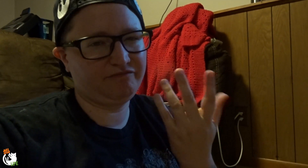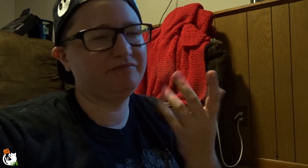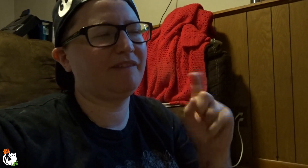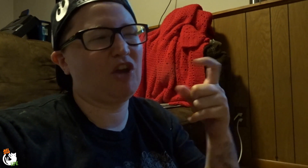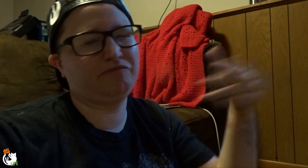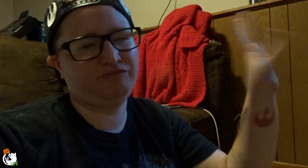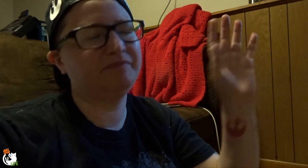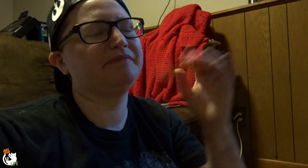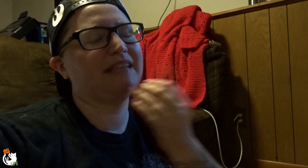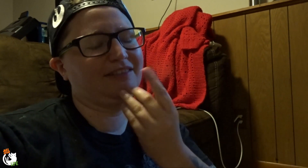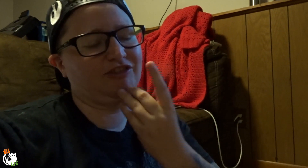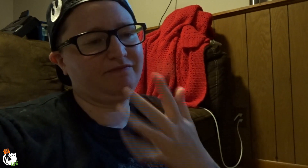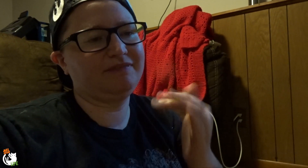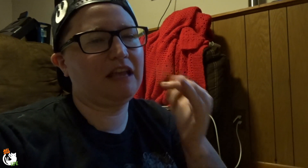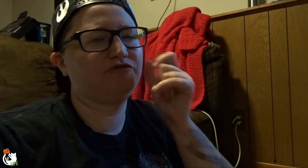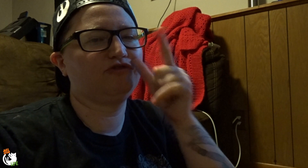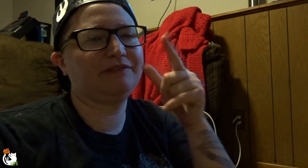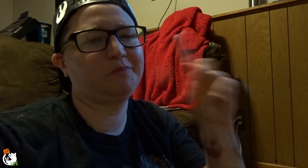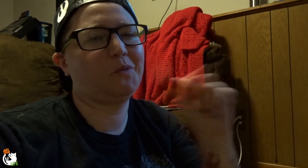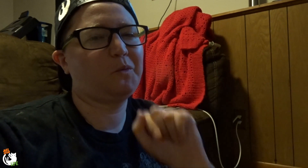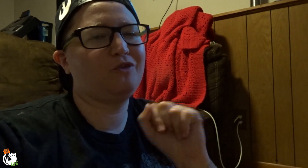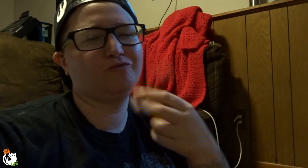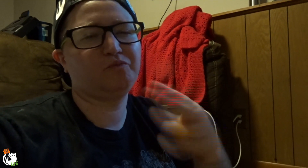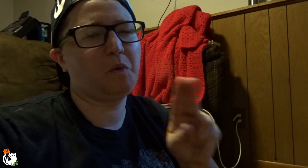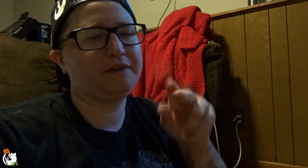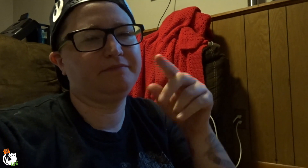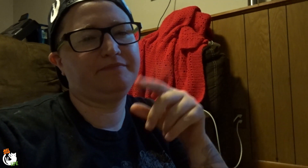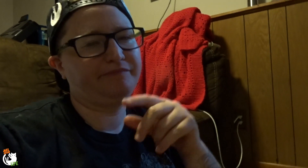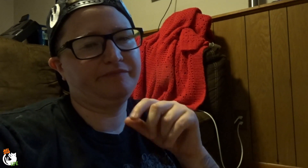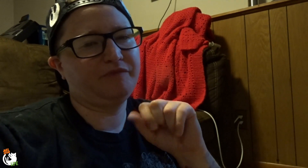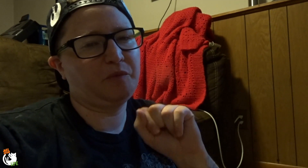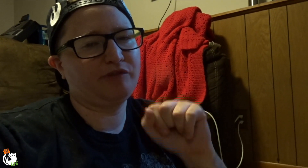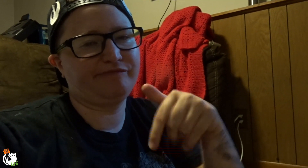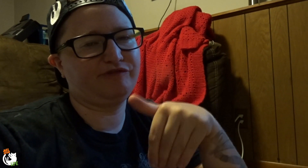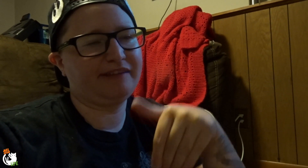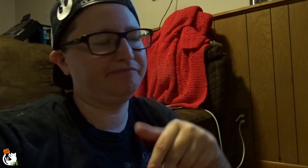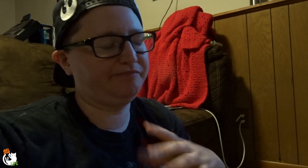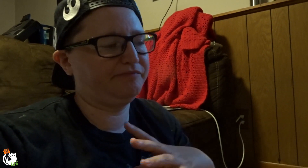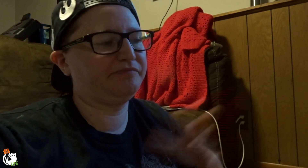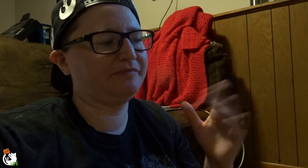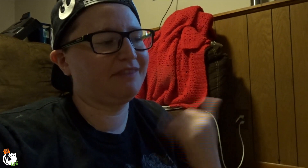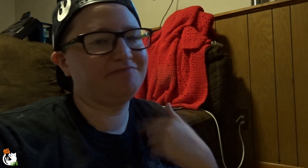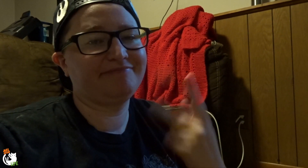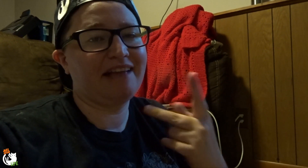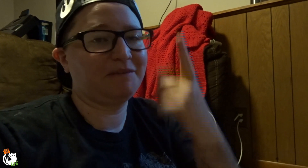Then we ate some dinner after our friends left. Jill went to work. Just for a short job tonight.